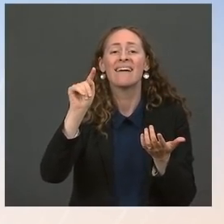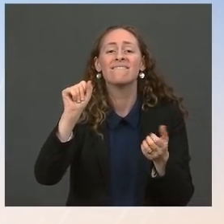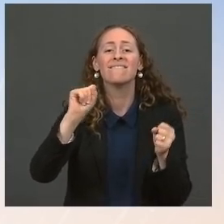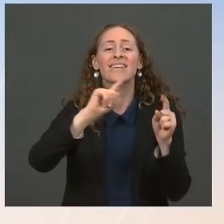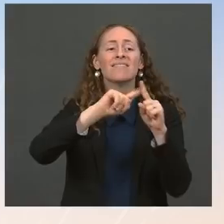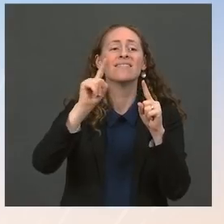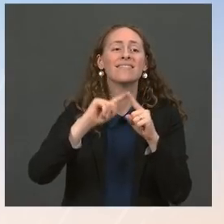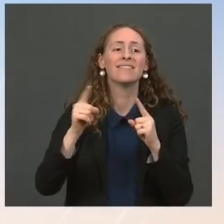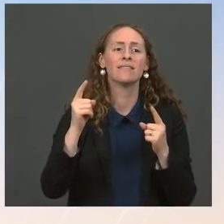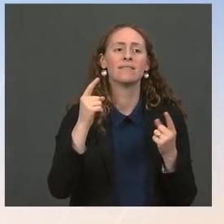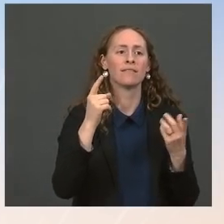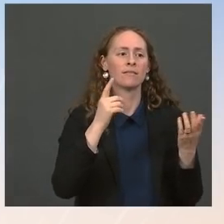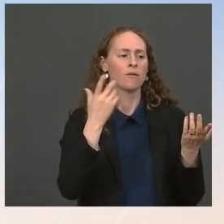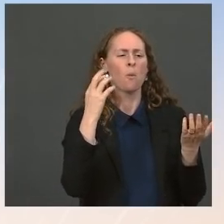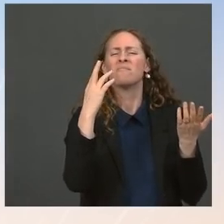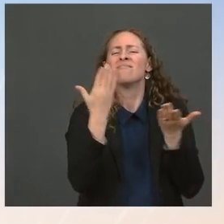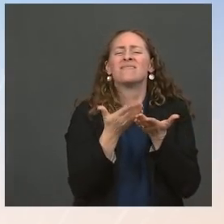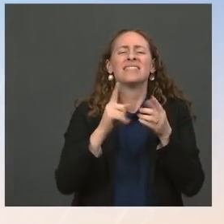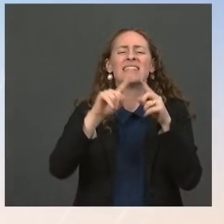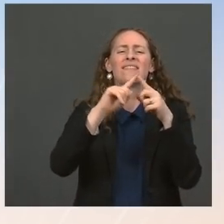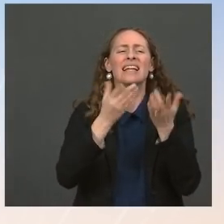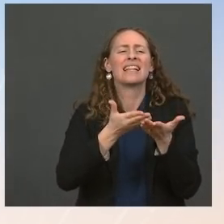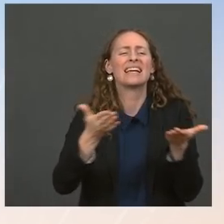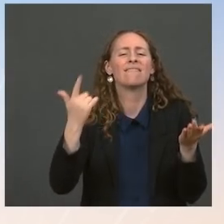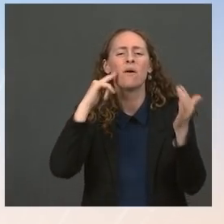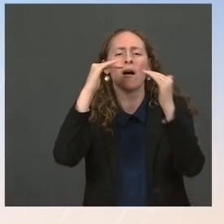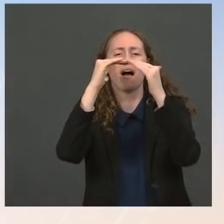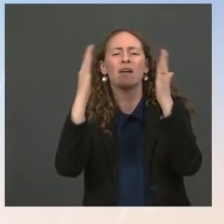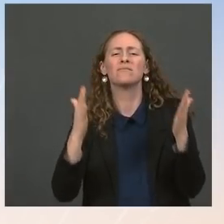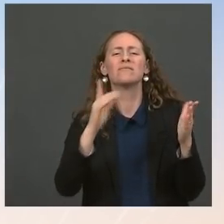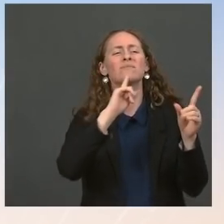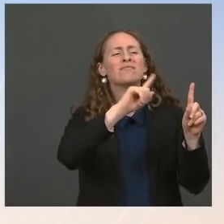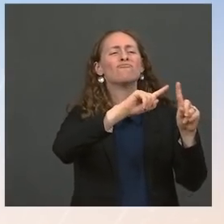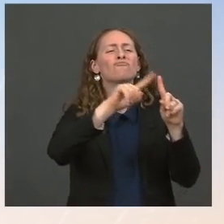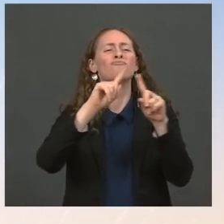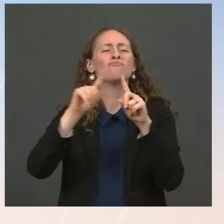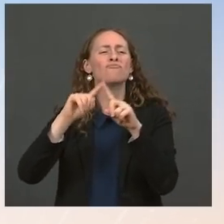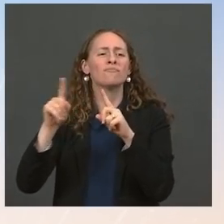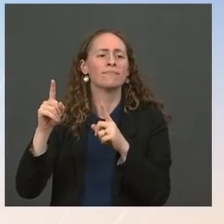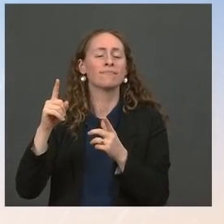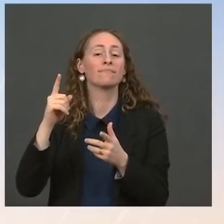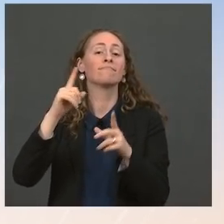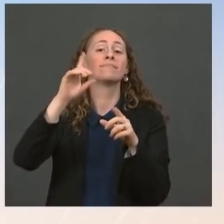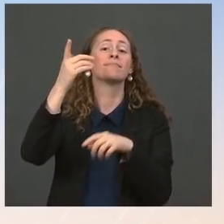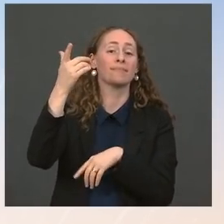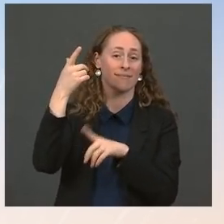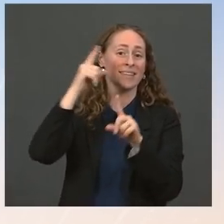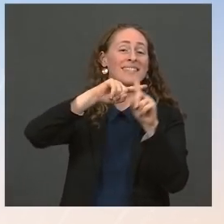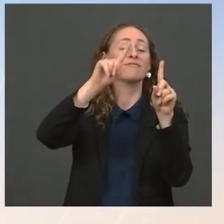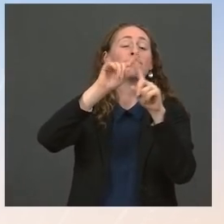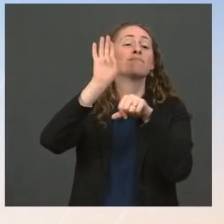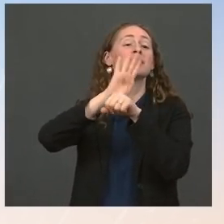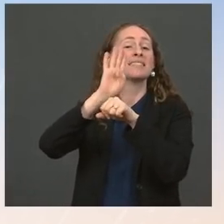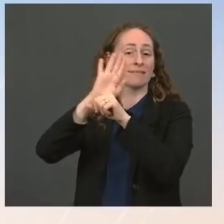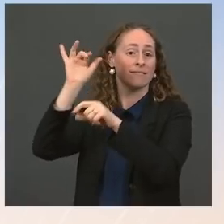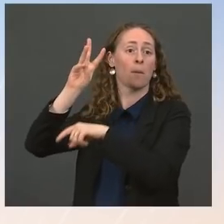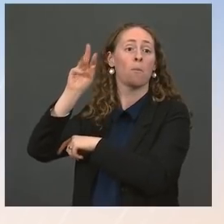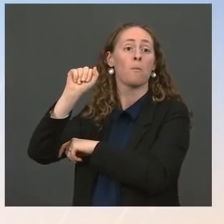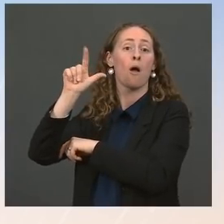from a range of suppliers, including Walmart. And we are working to ease the burden on them at the same time.